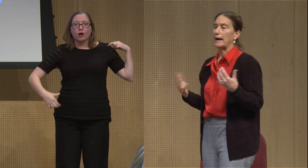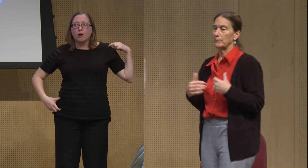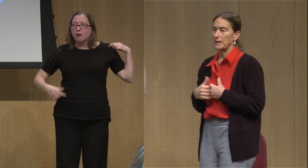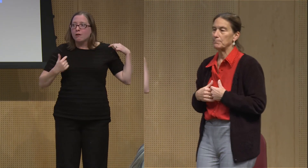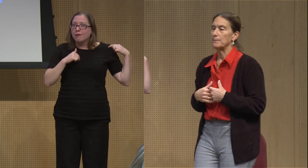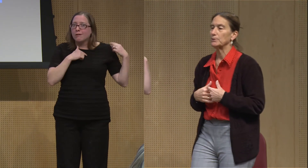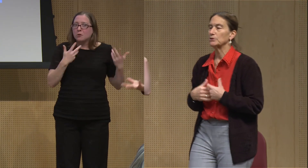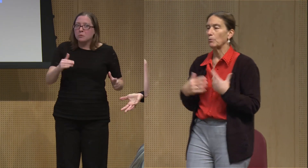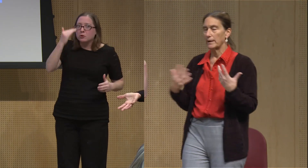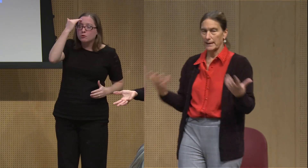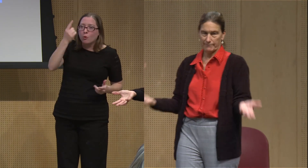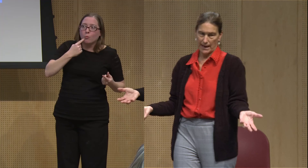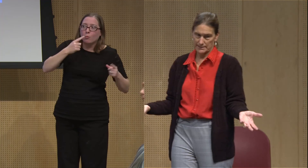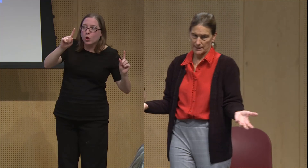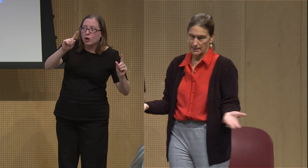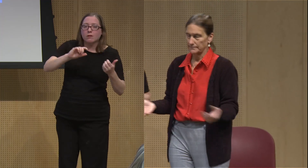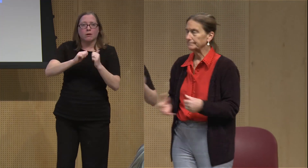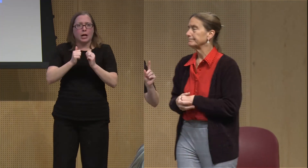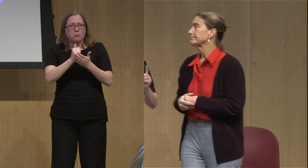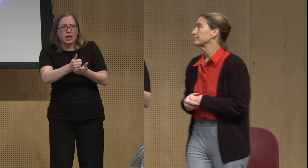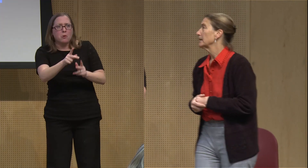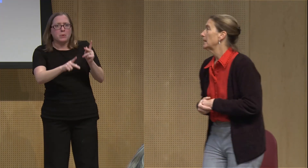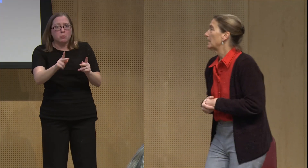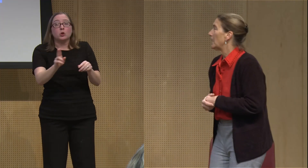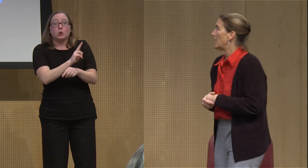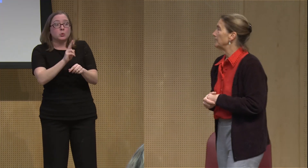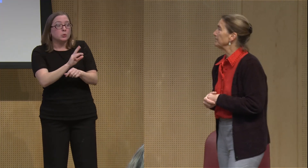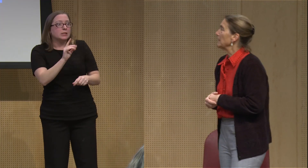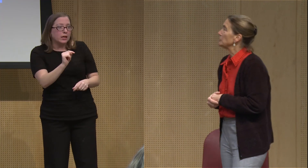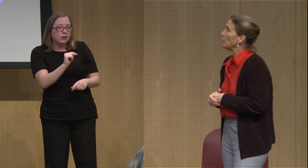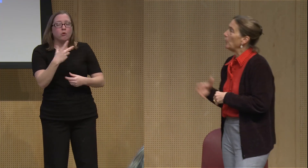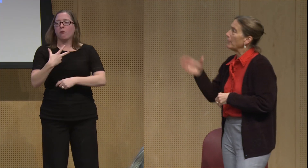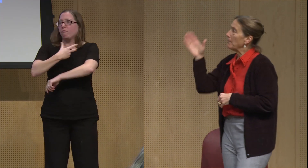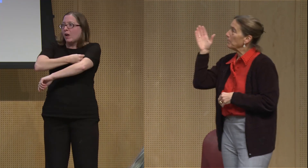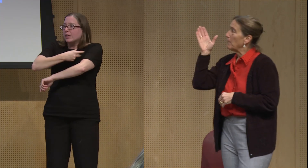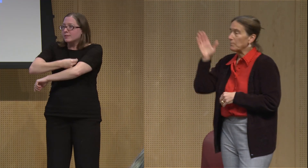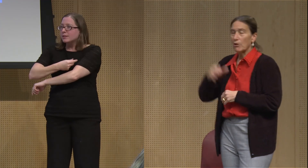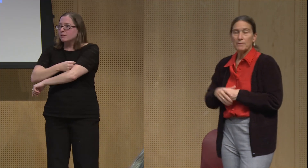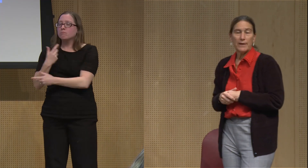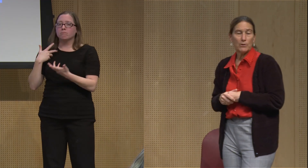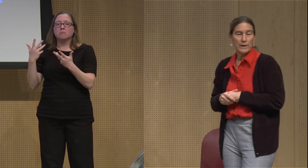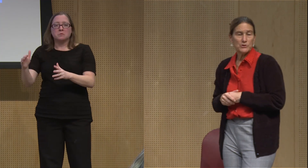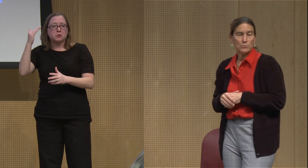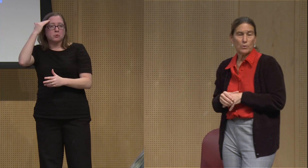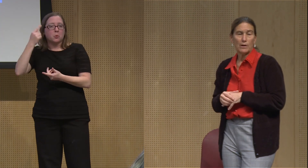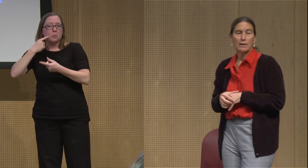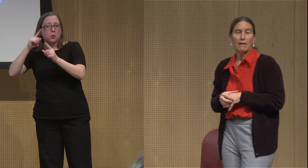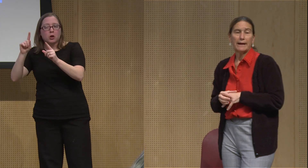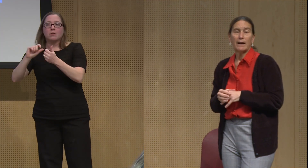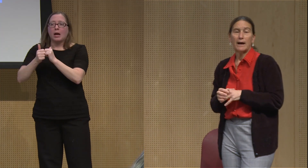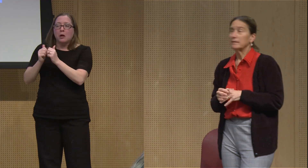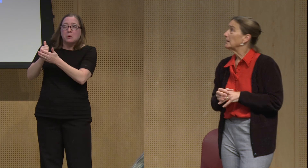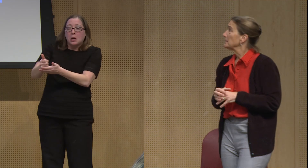HOW DO WE GET PEOPLE TO WANT TO GET VACCINATED? UM, SO THAT--MY PROGRAM EVALUATION WORK I GOT